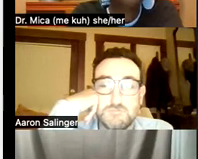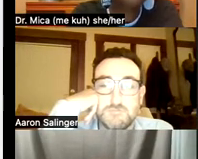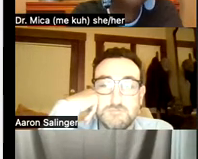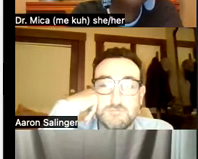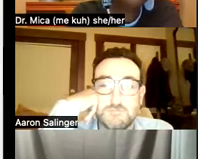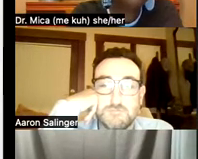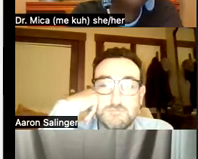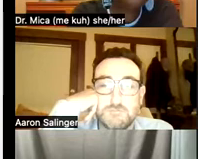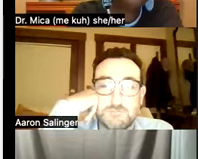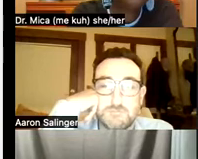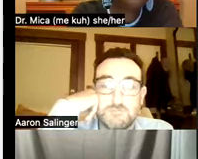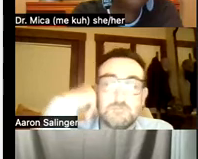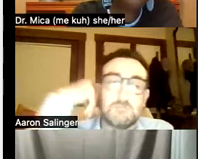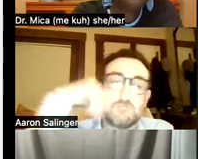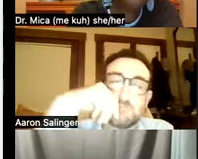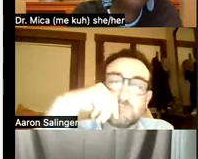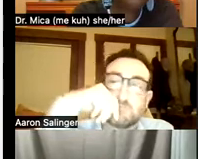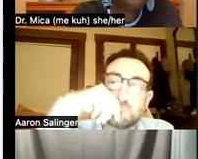right here. 20:04:25 This is a weird word. it's actually